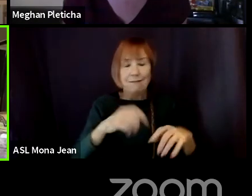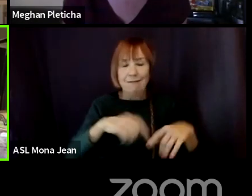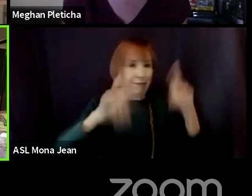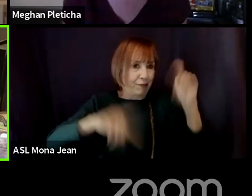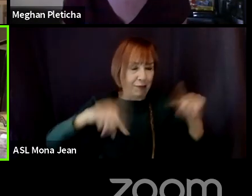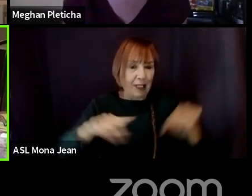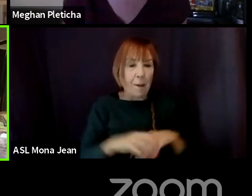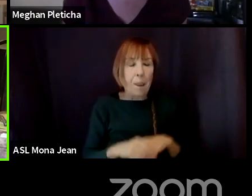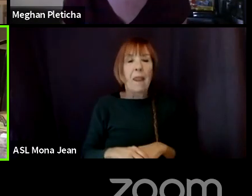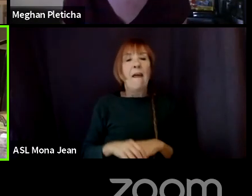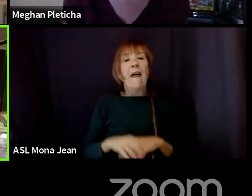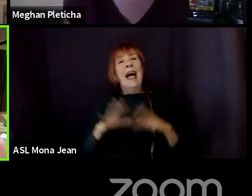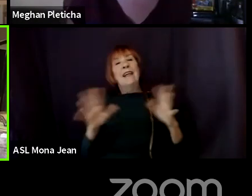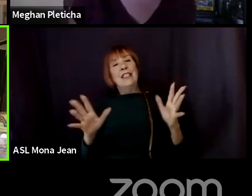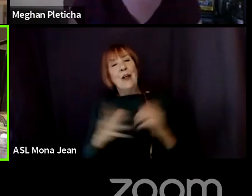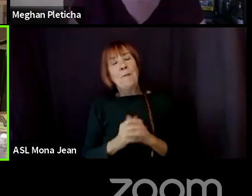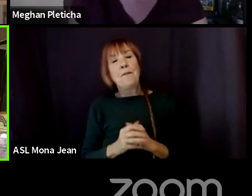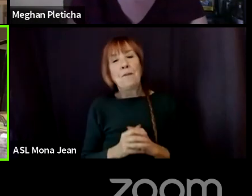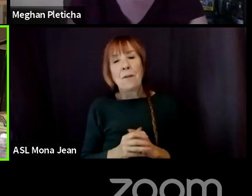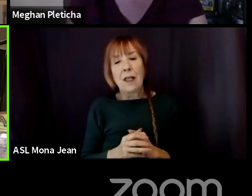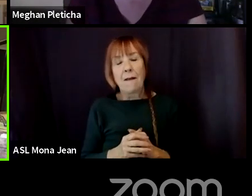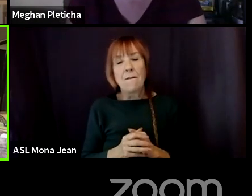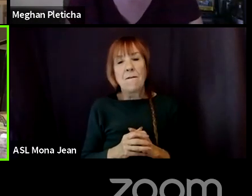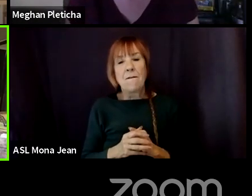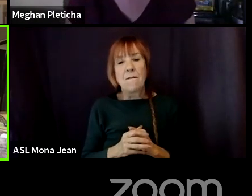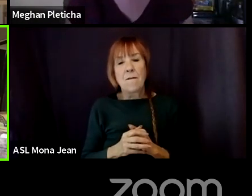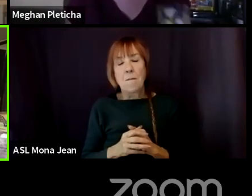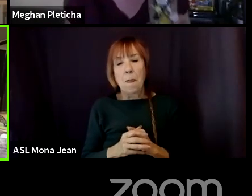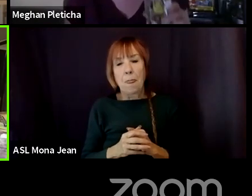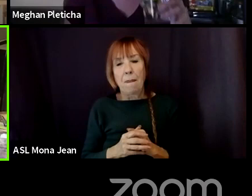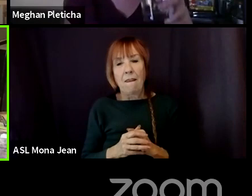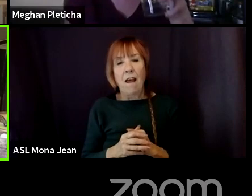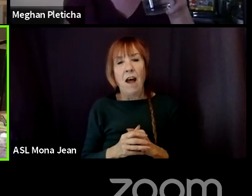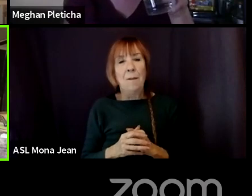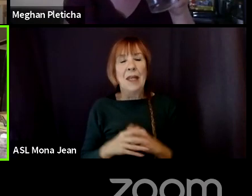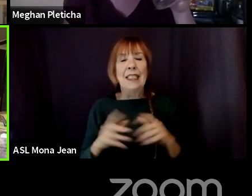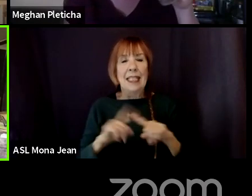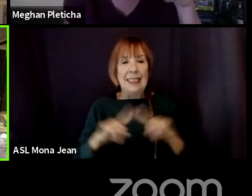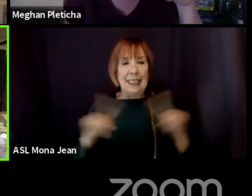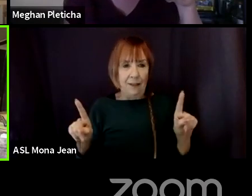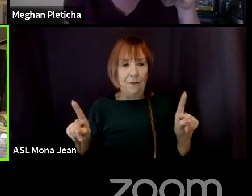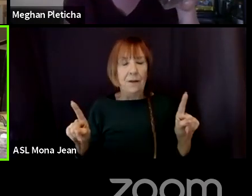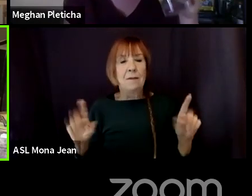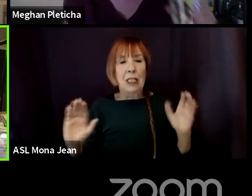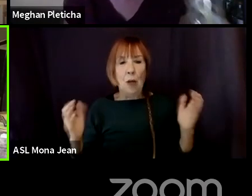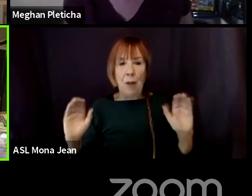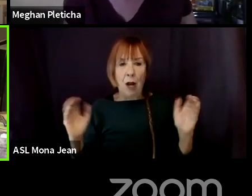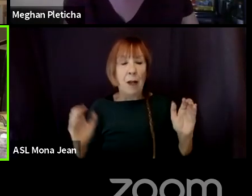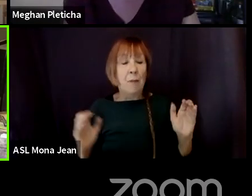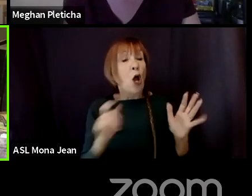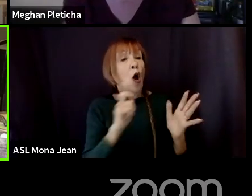between writing, a cop, if you're at a cop, as opposed to like writing a trans person